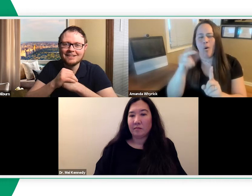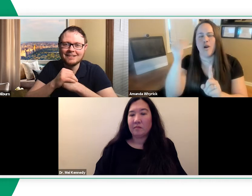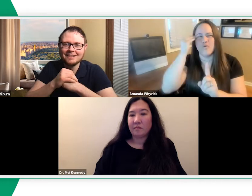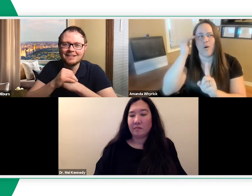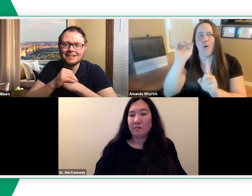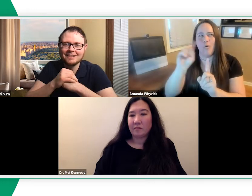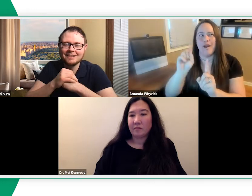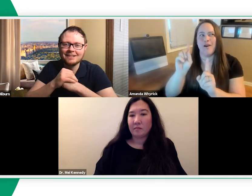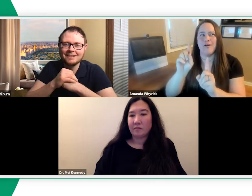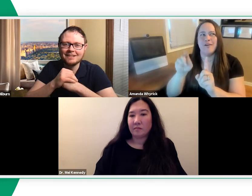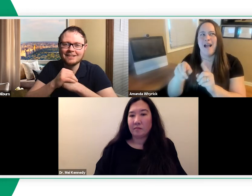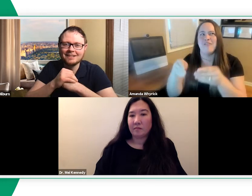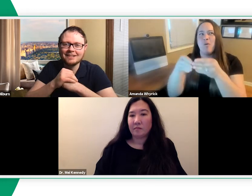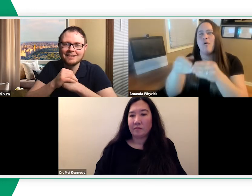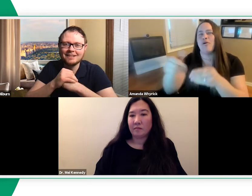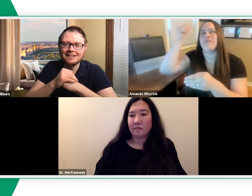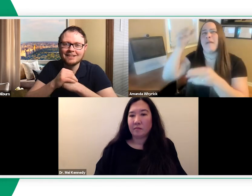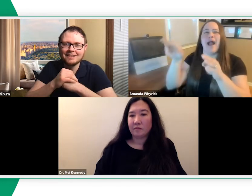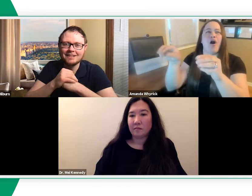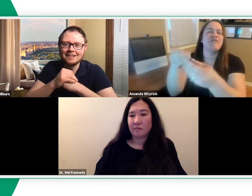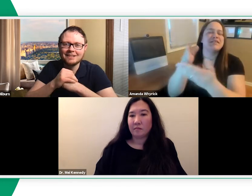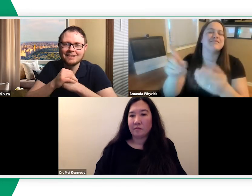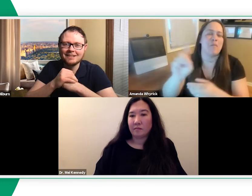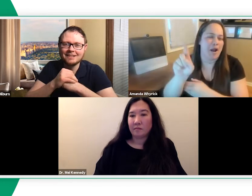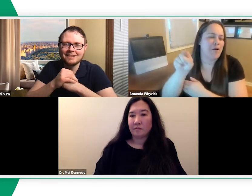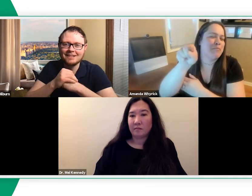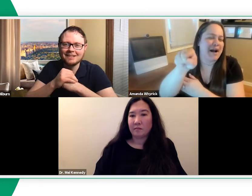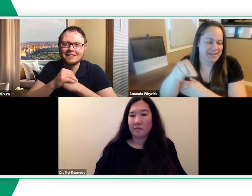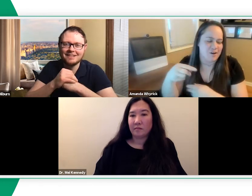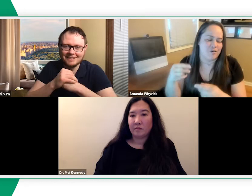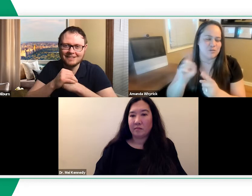Or, you know, where . . . the corner of the back office, somewhere back there, is where